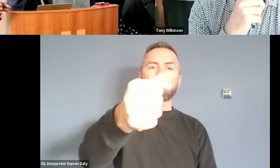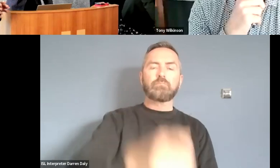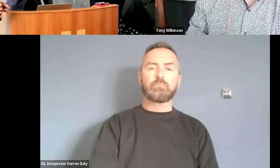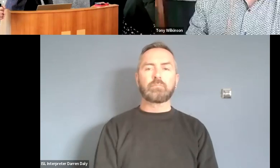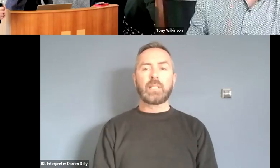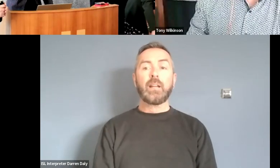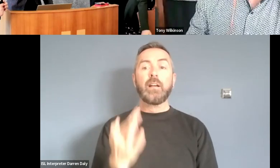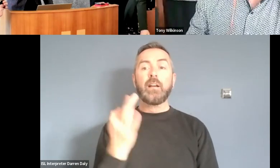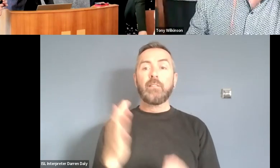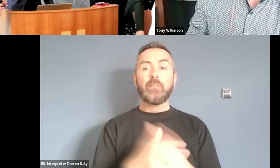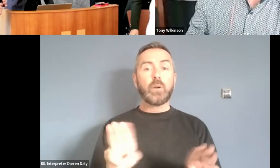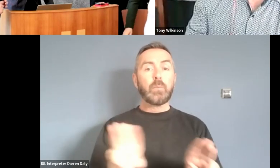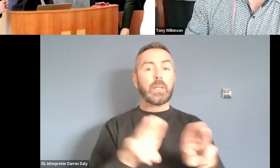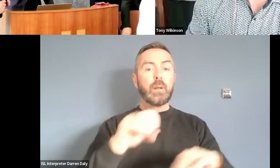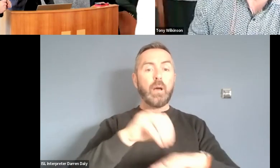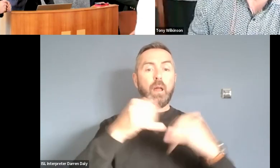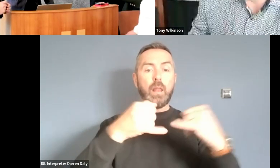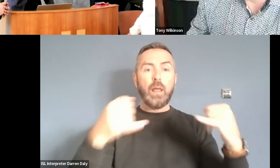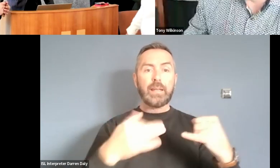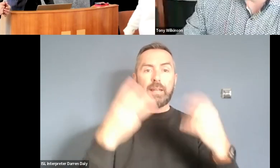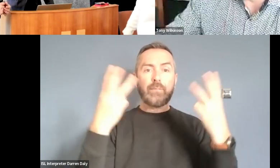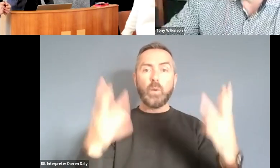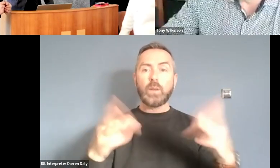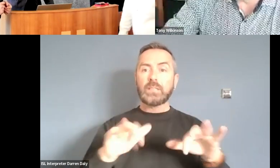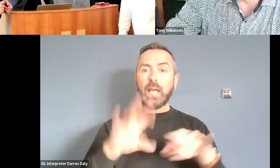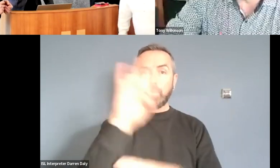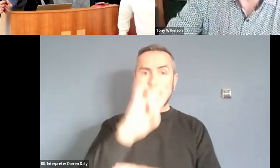those of you online, if you want to type your questions into the Q and A box,